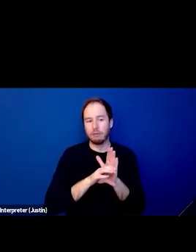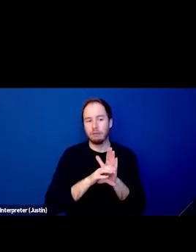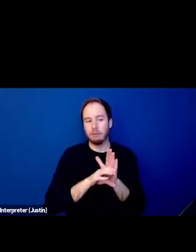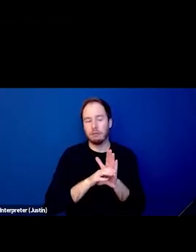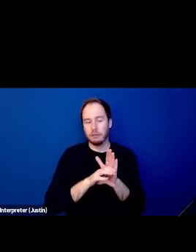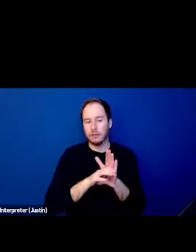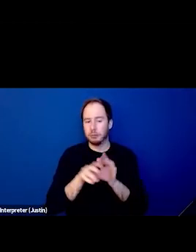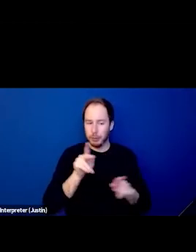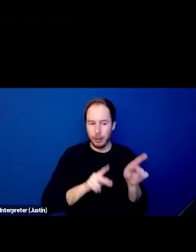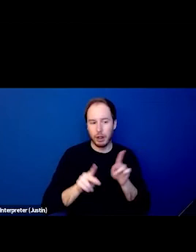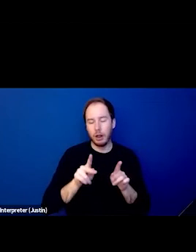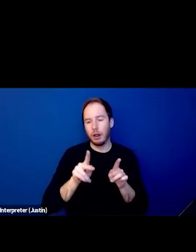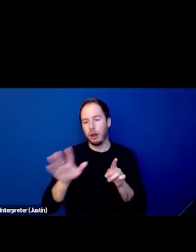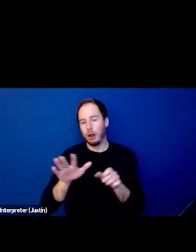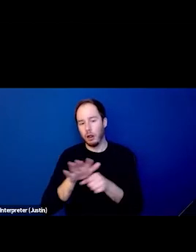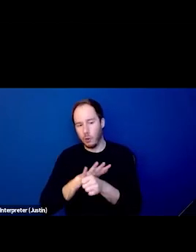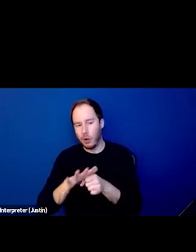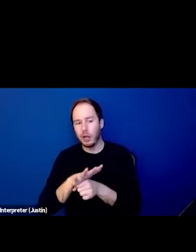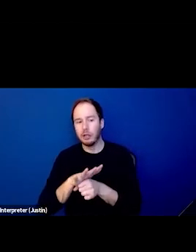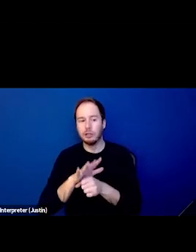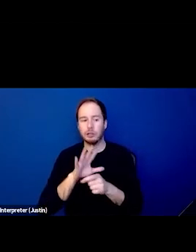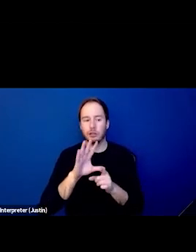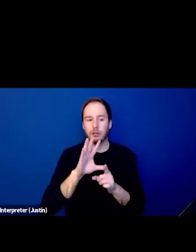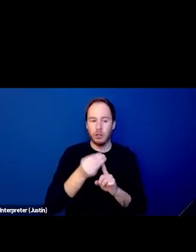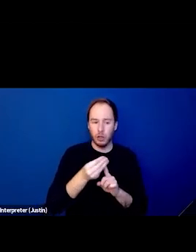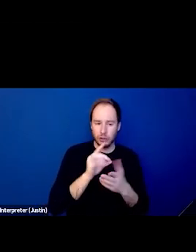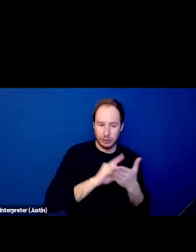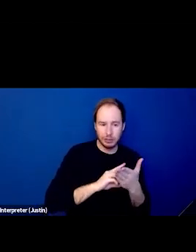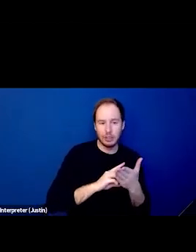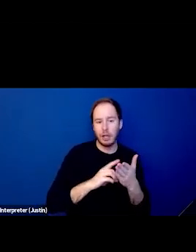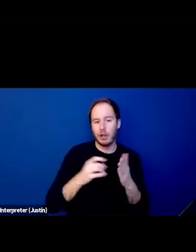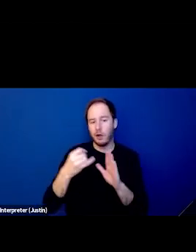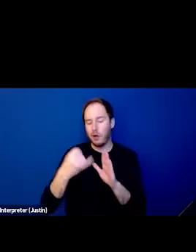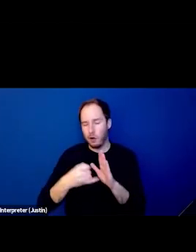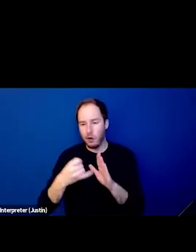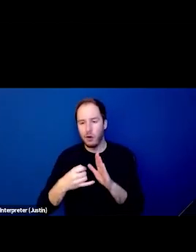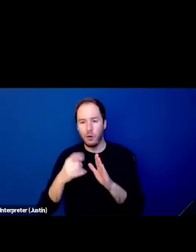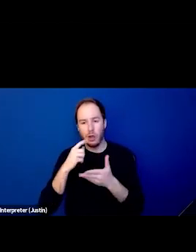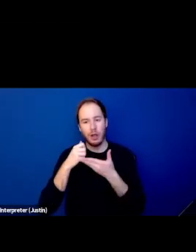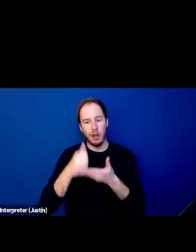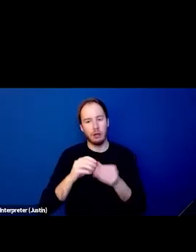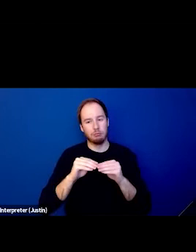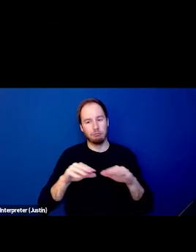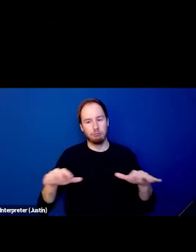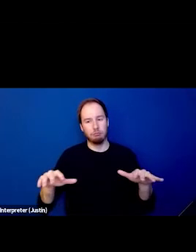of people and their locations, their cultural designs and their artwork that will resonate within their community.